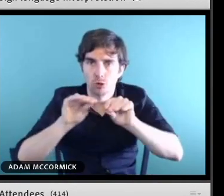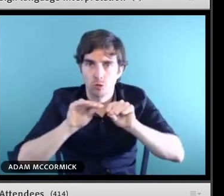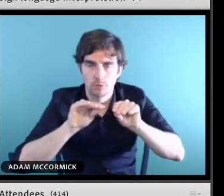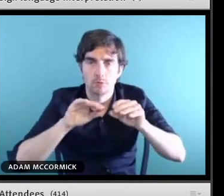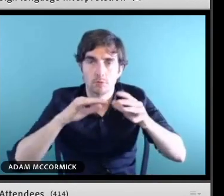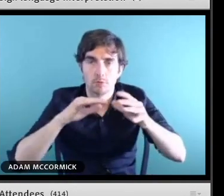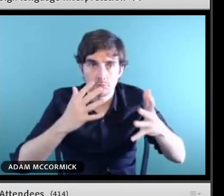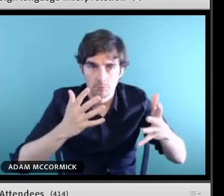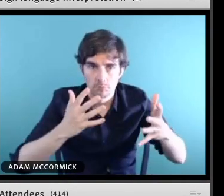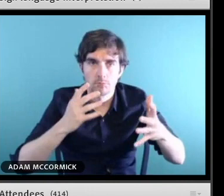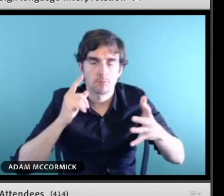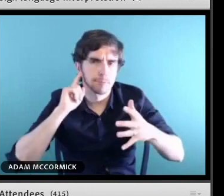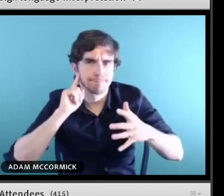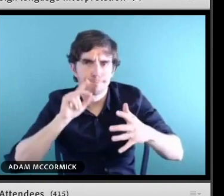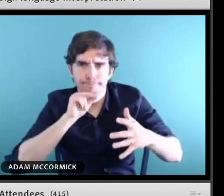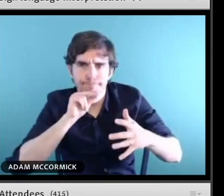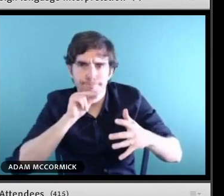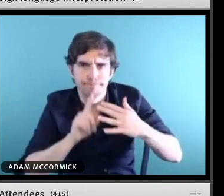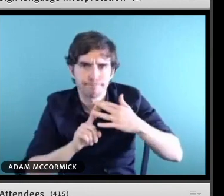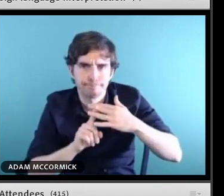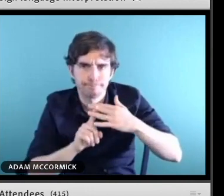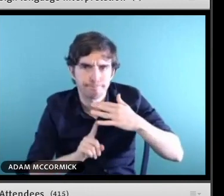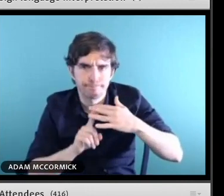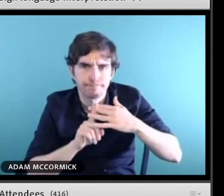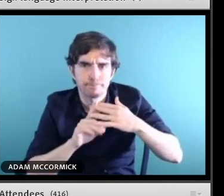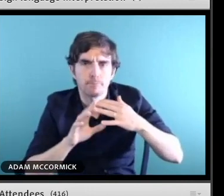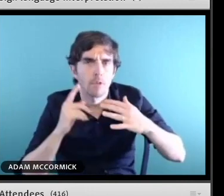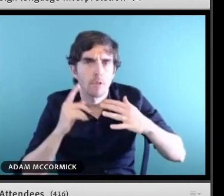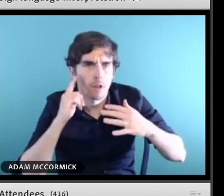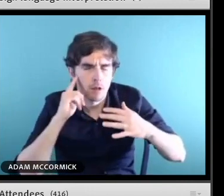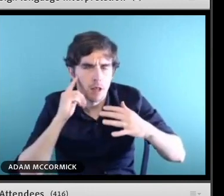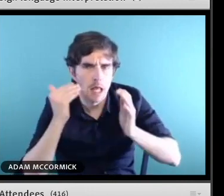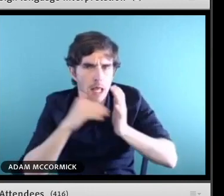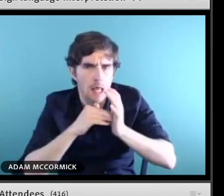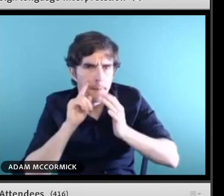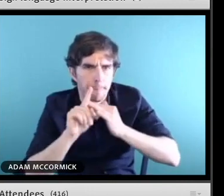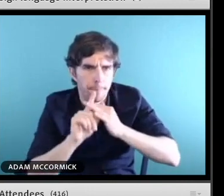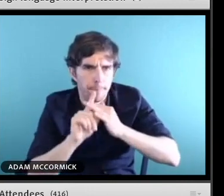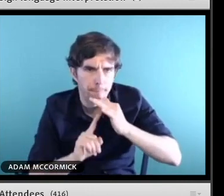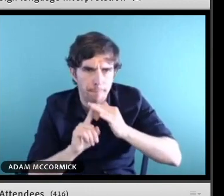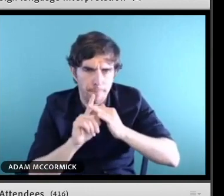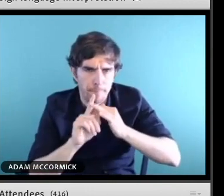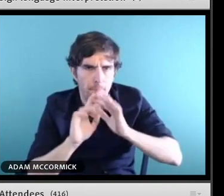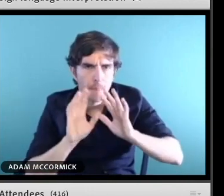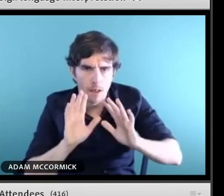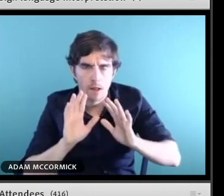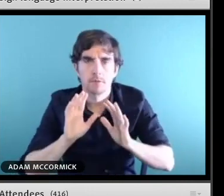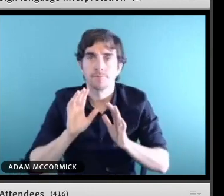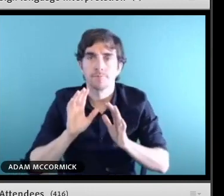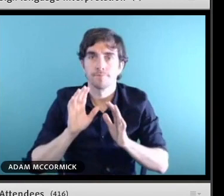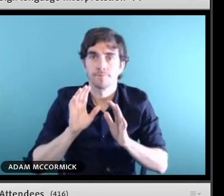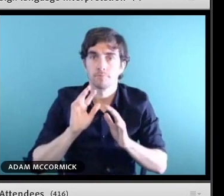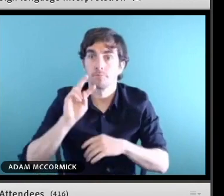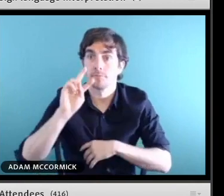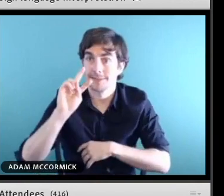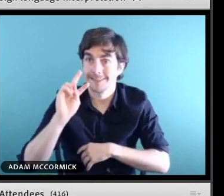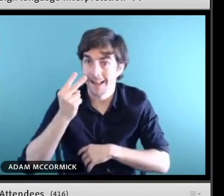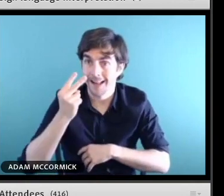too many people in Gaza strip continue to live in the protected of opportunity